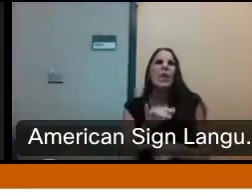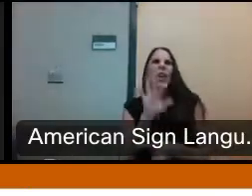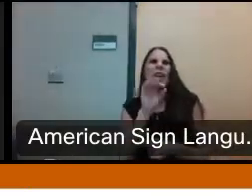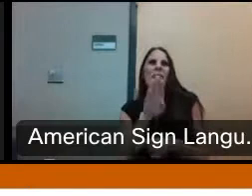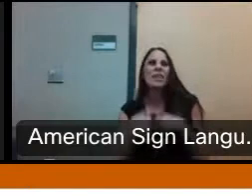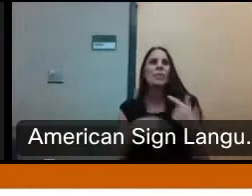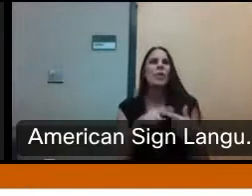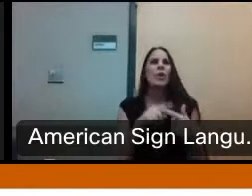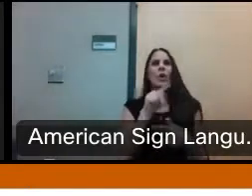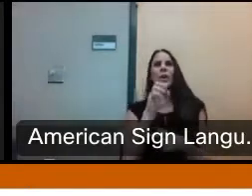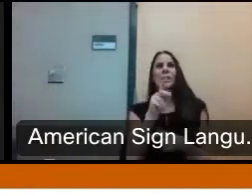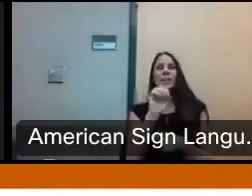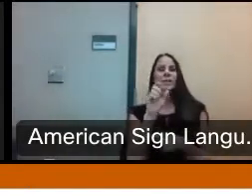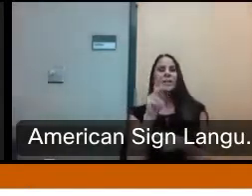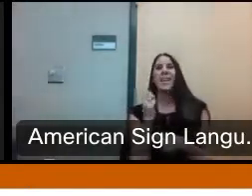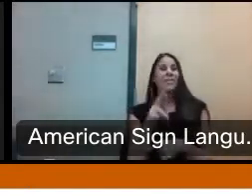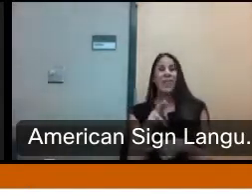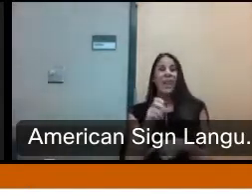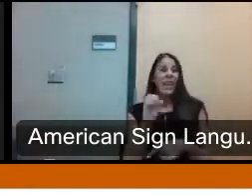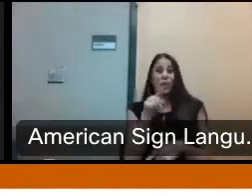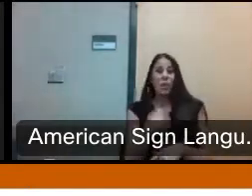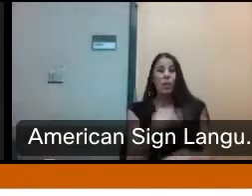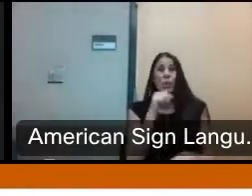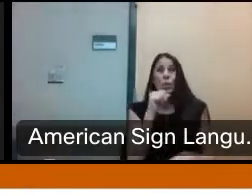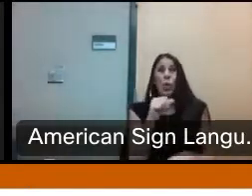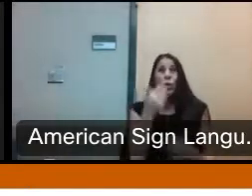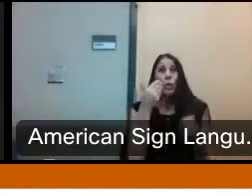if you don't know what you're saying? 1st, like, TikTok might not make sense. And the